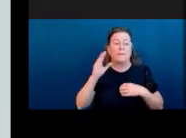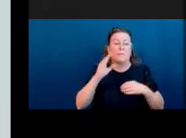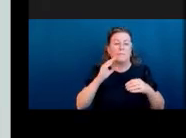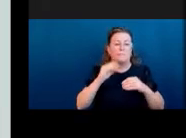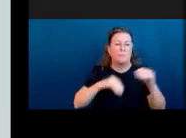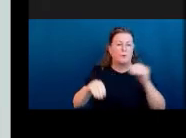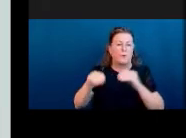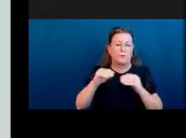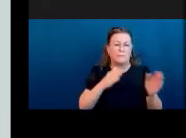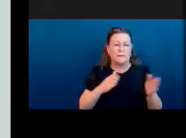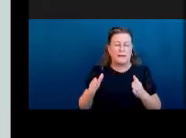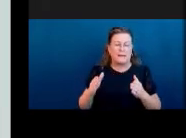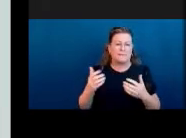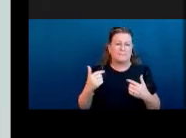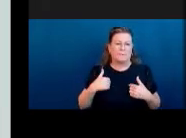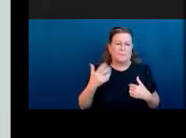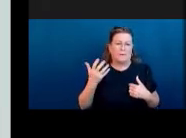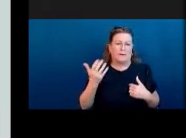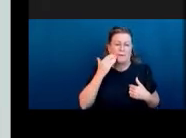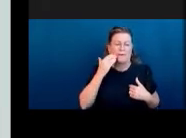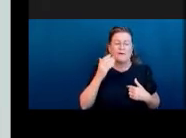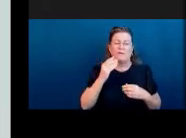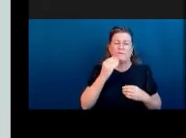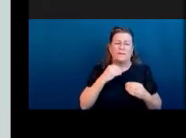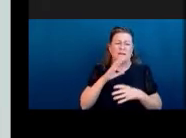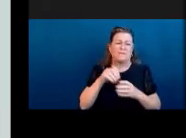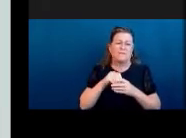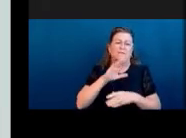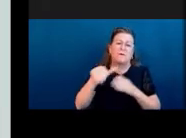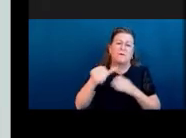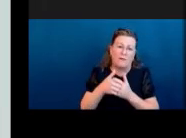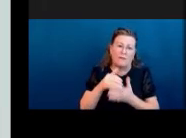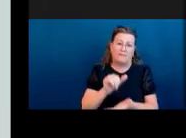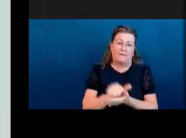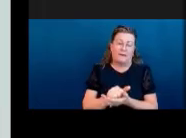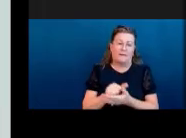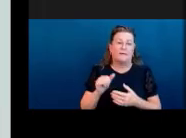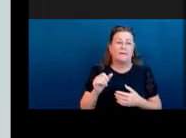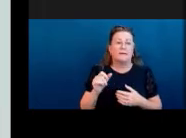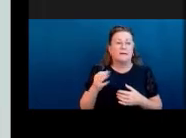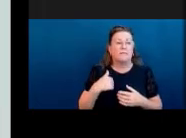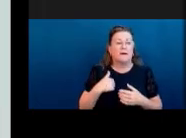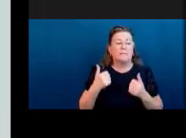Feeding is all encompassing. So if I'm trying to get a child to